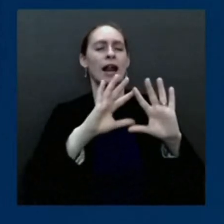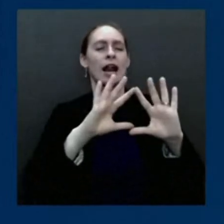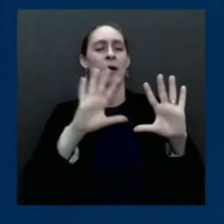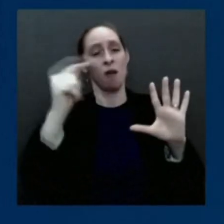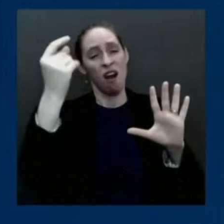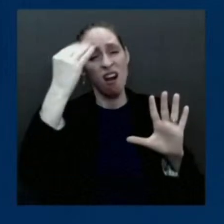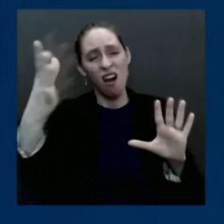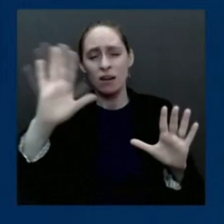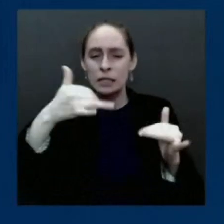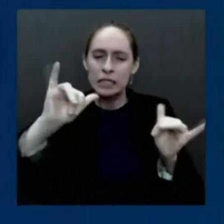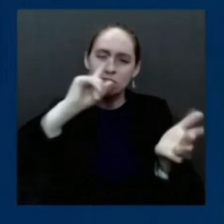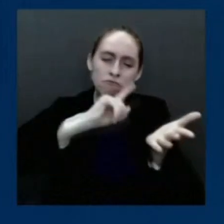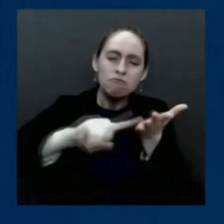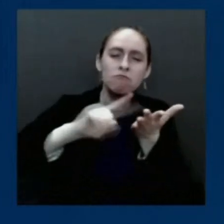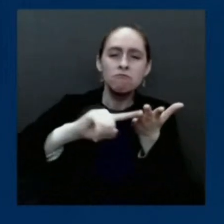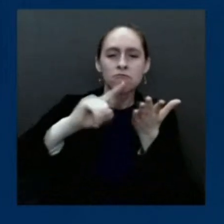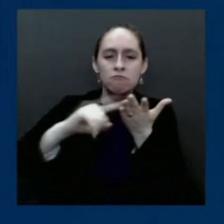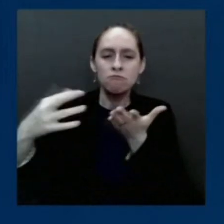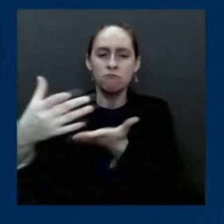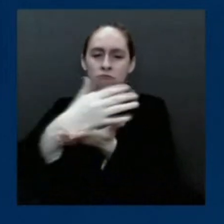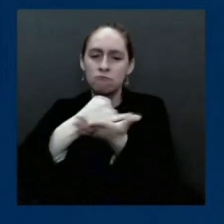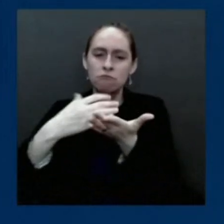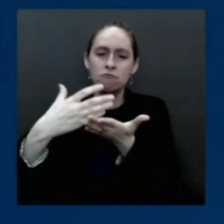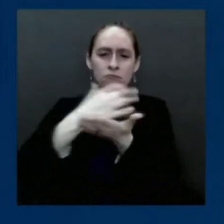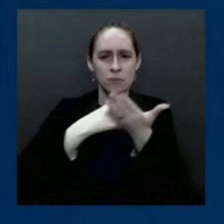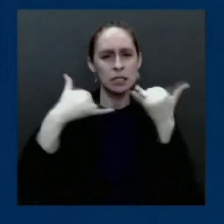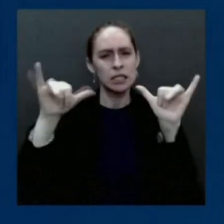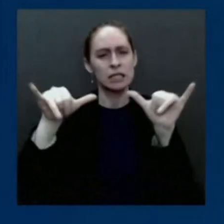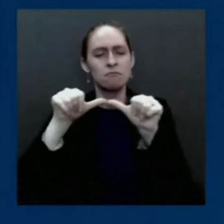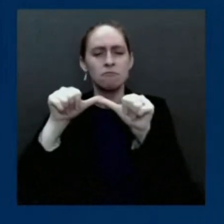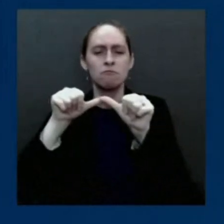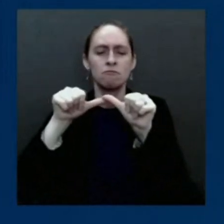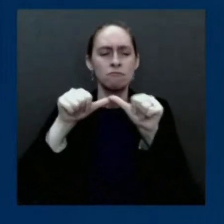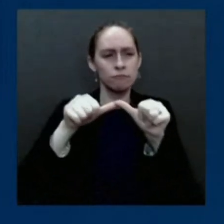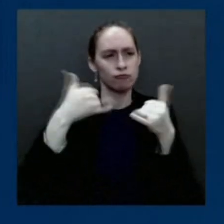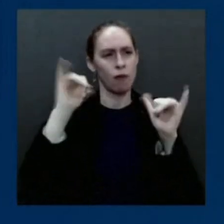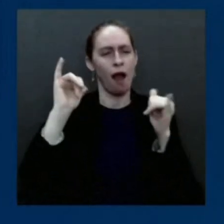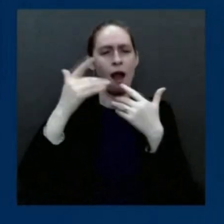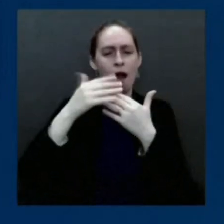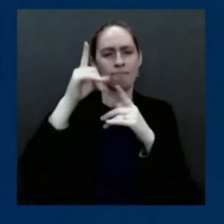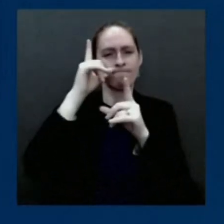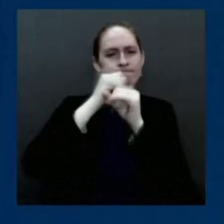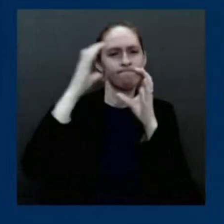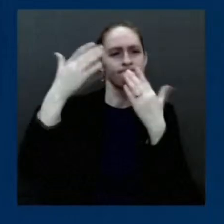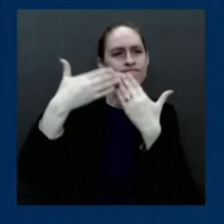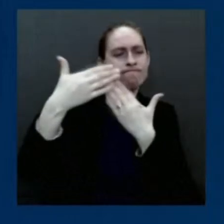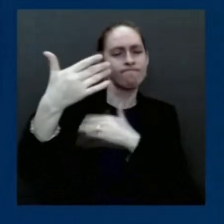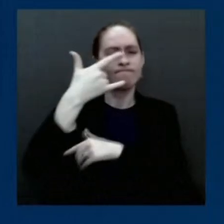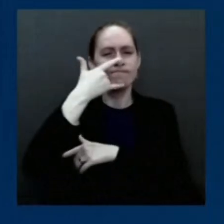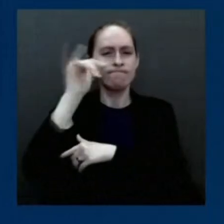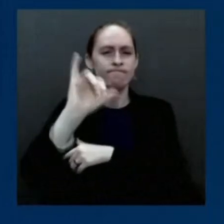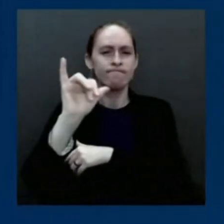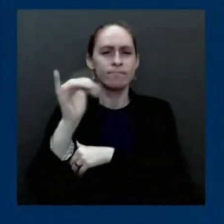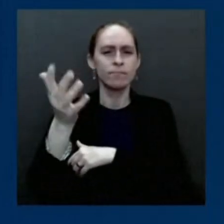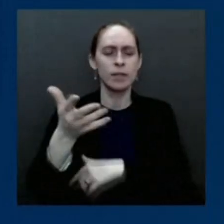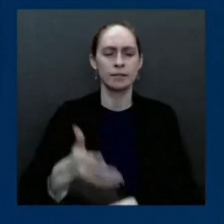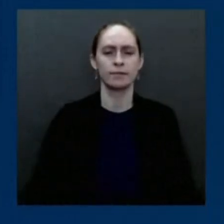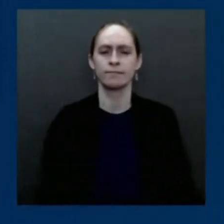LOOKING FORWARD AS I THINK